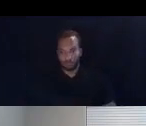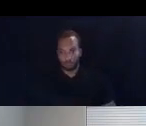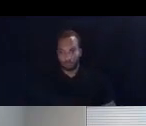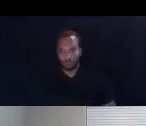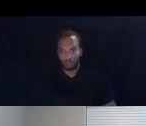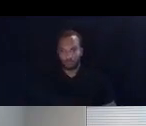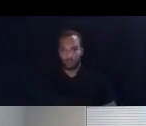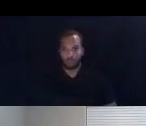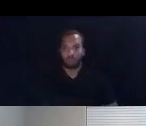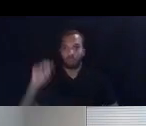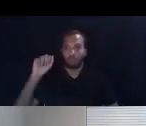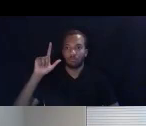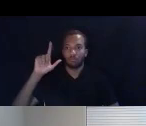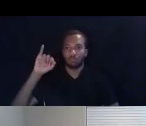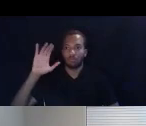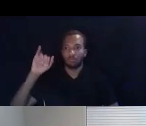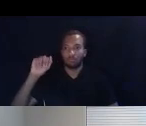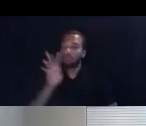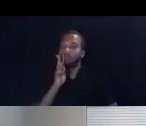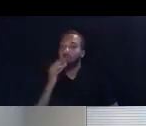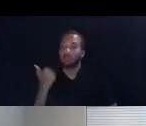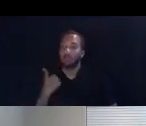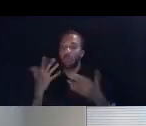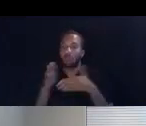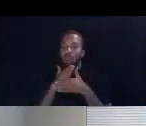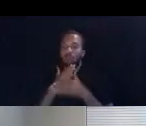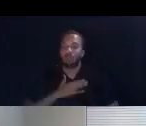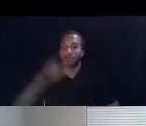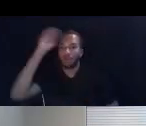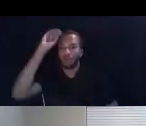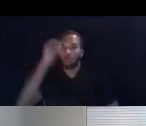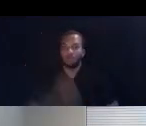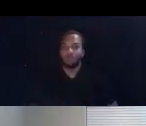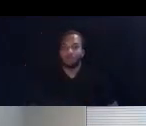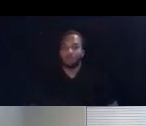I can share on this one. So let's see, I would say,